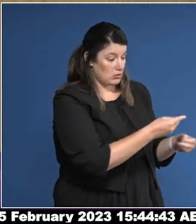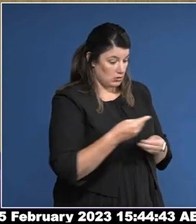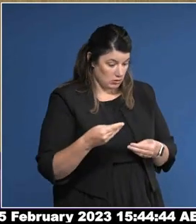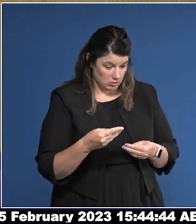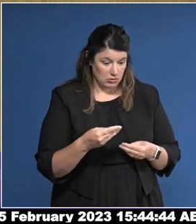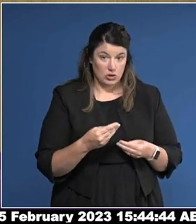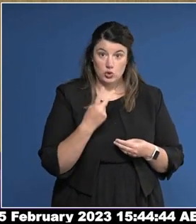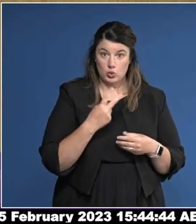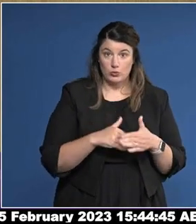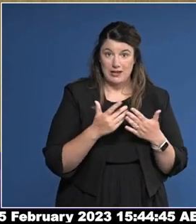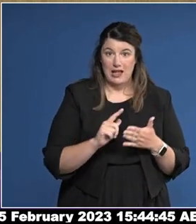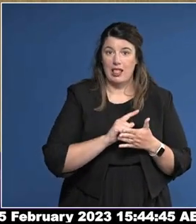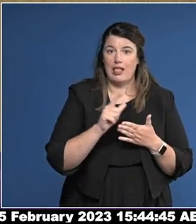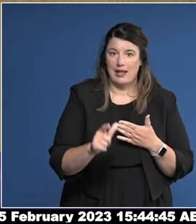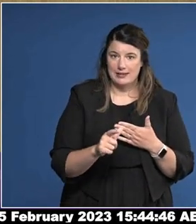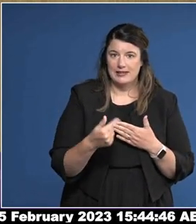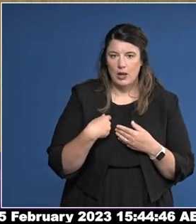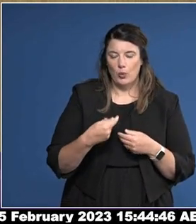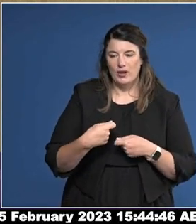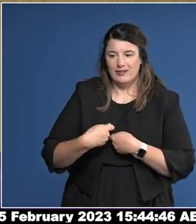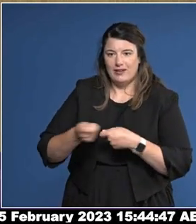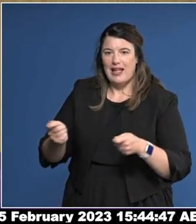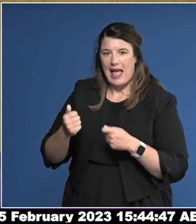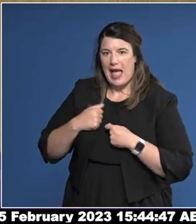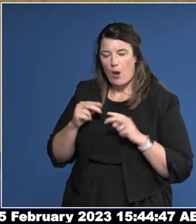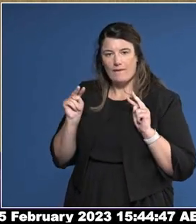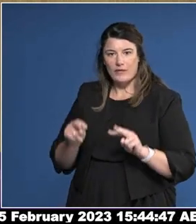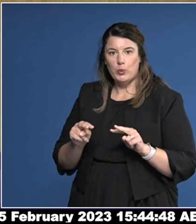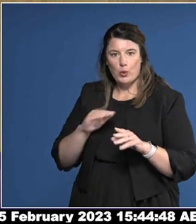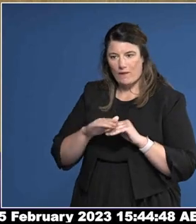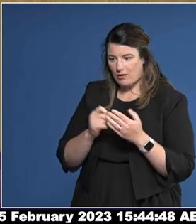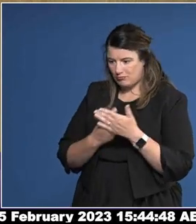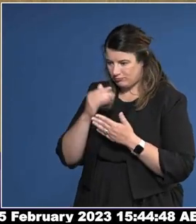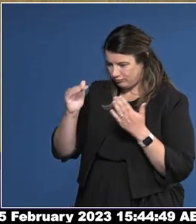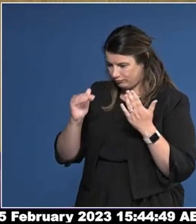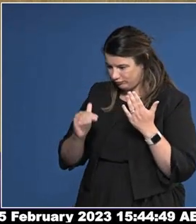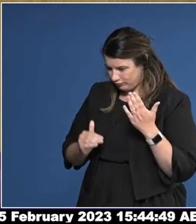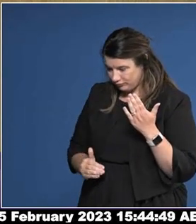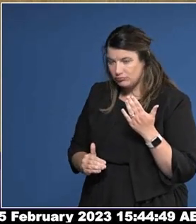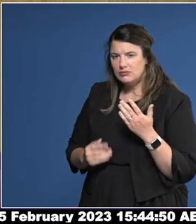we released an analysis of that report to our members going through some of the key